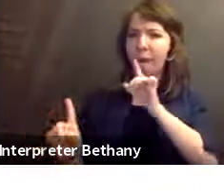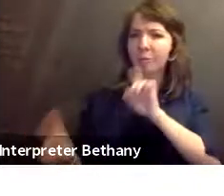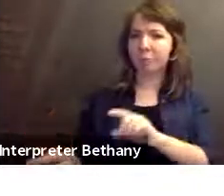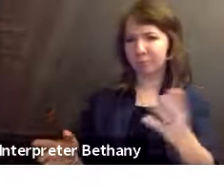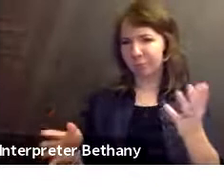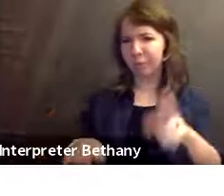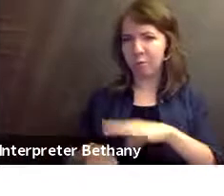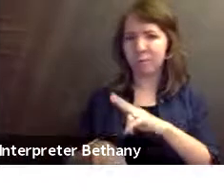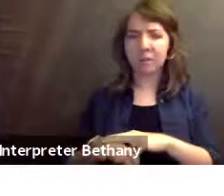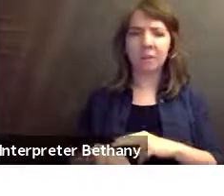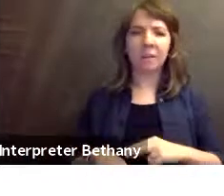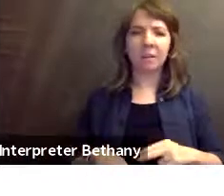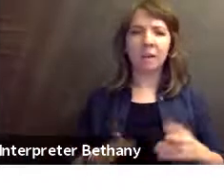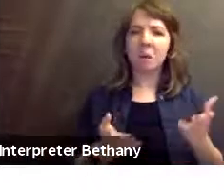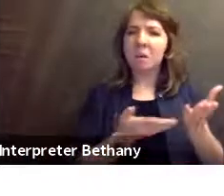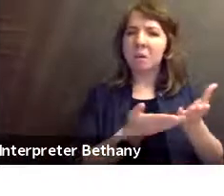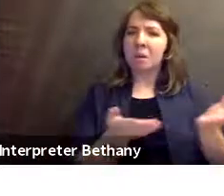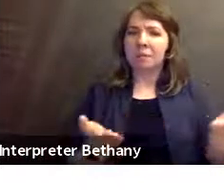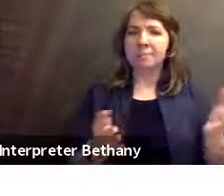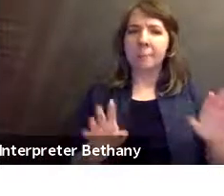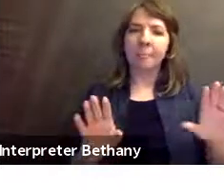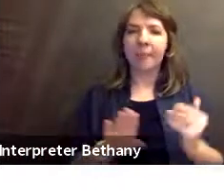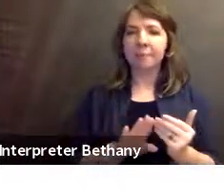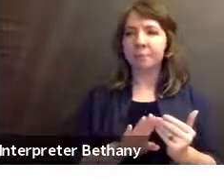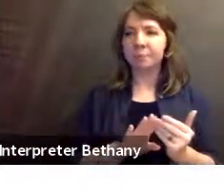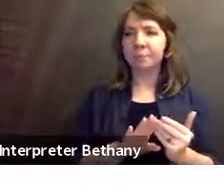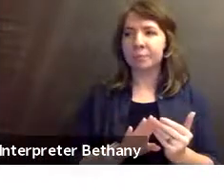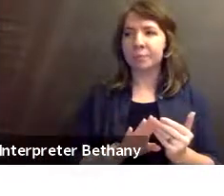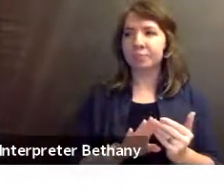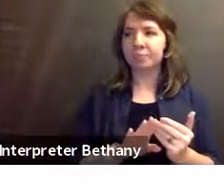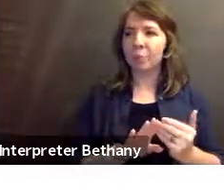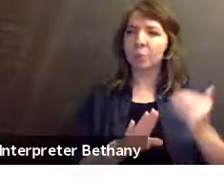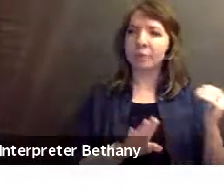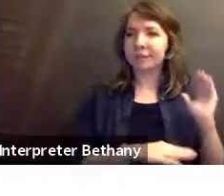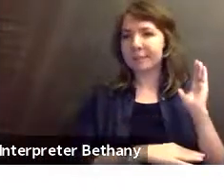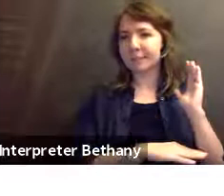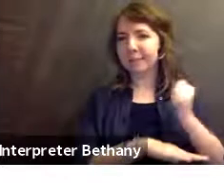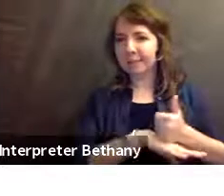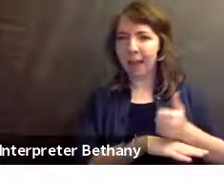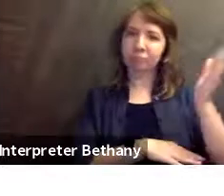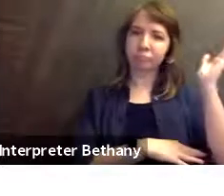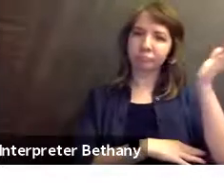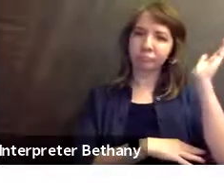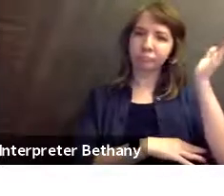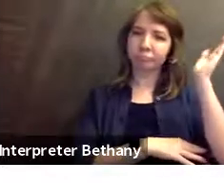Linda Kobashigawa: These are these are kind of like pre scripted webinars that the students can come in and and take part in